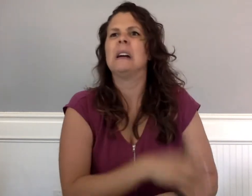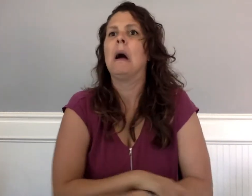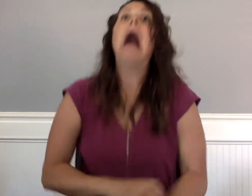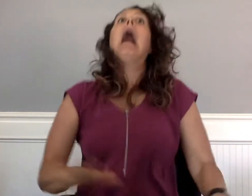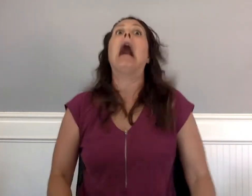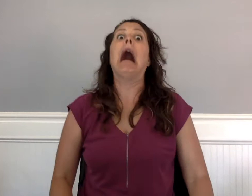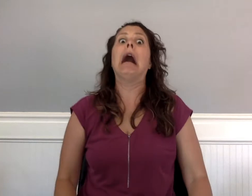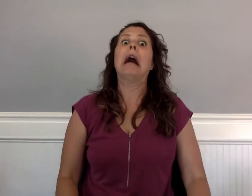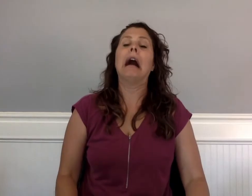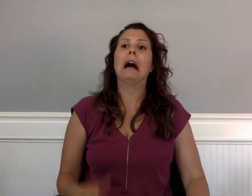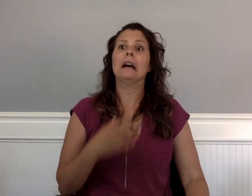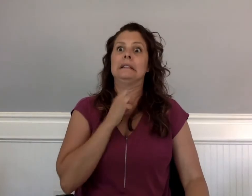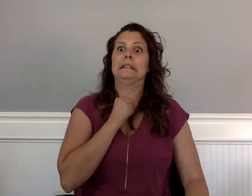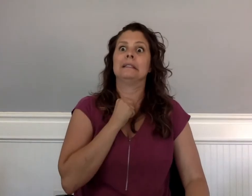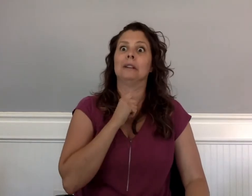Agh!”